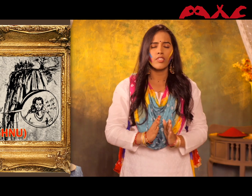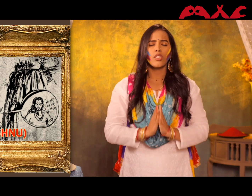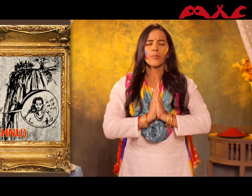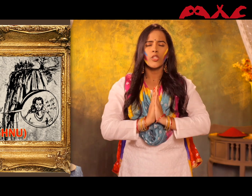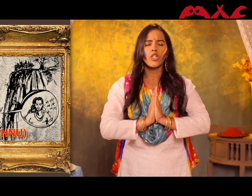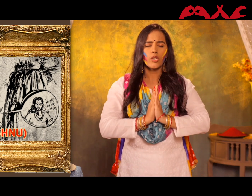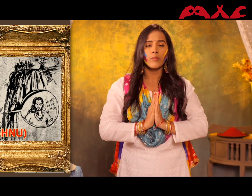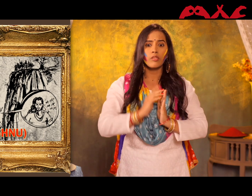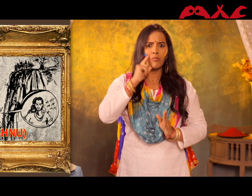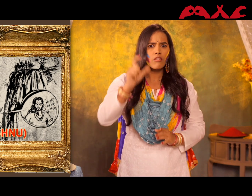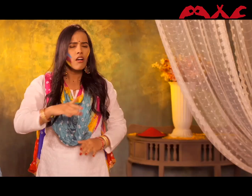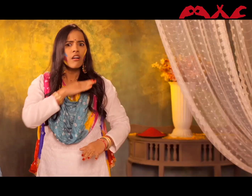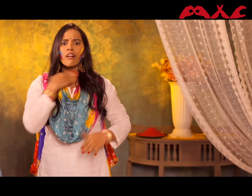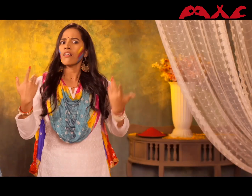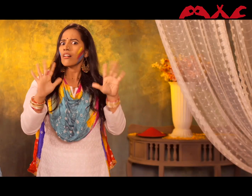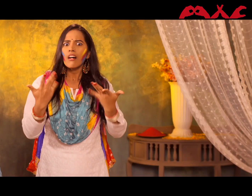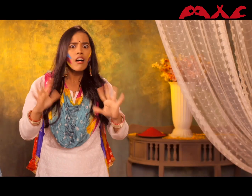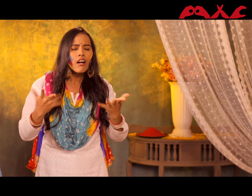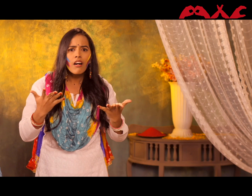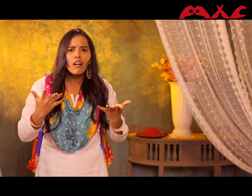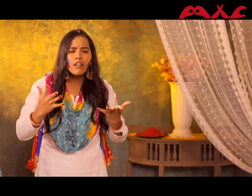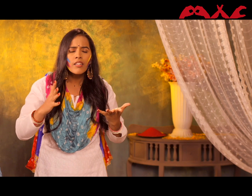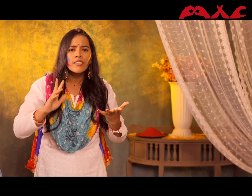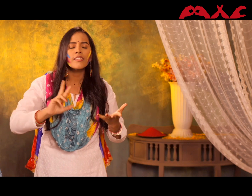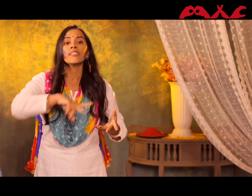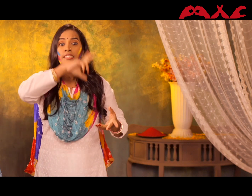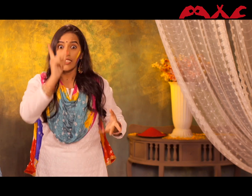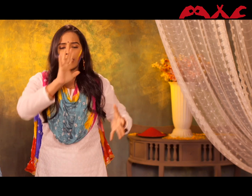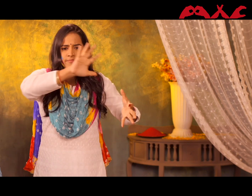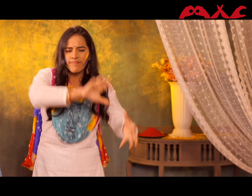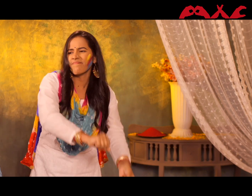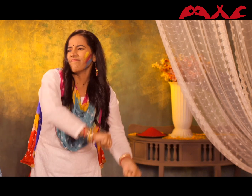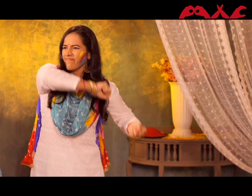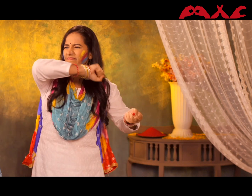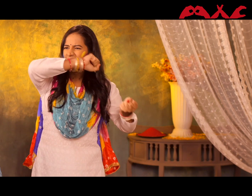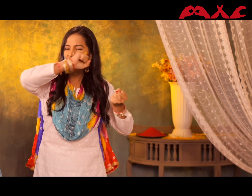They threw him off the mountain, but nothing happened to that child. He kept chanting Lord Vishnu's name.